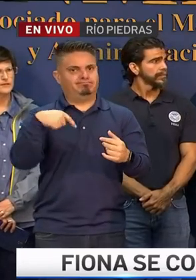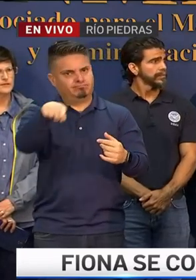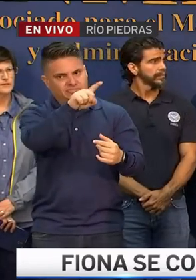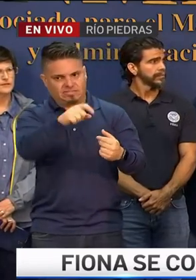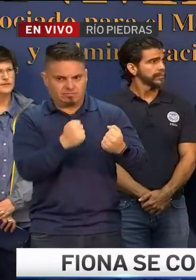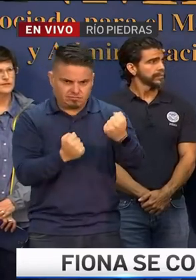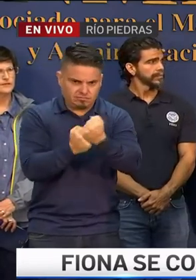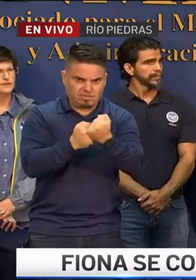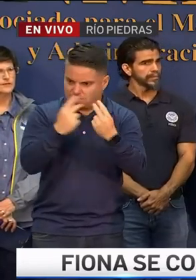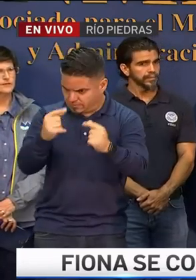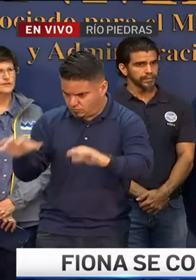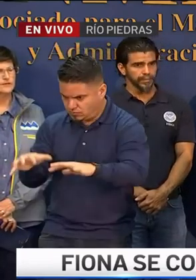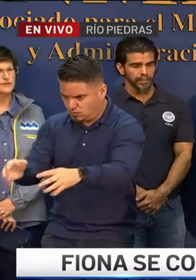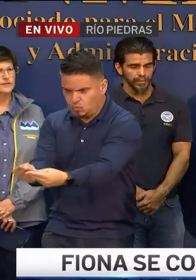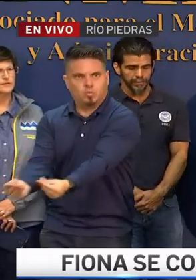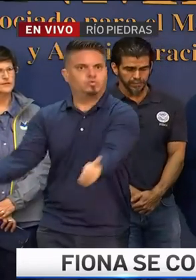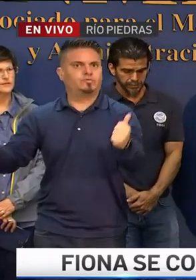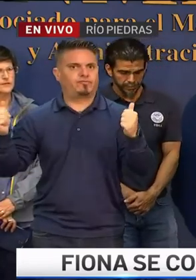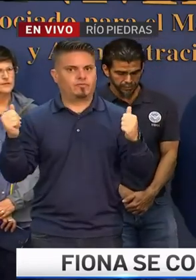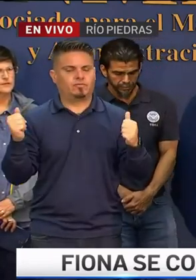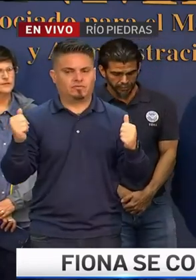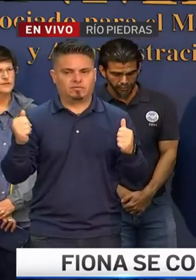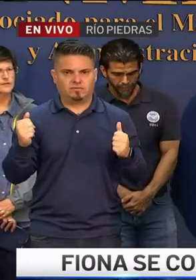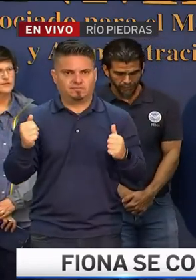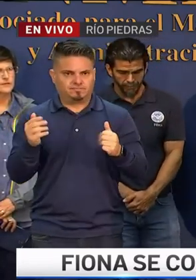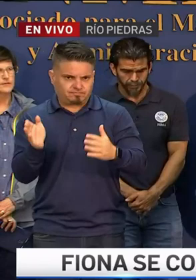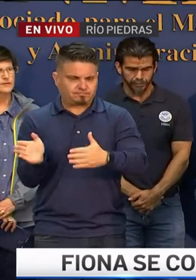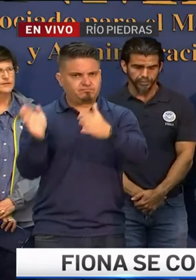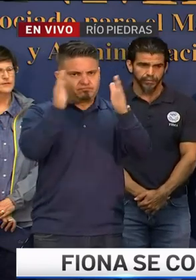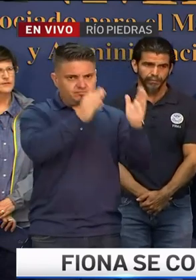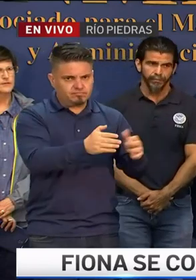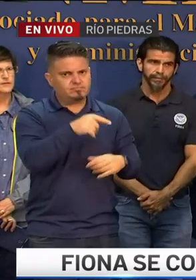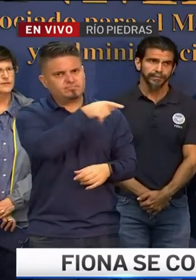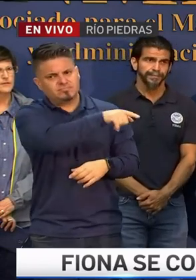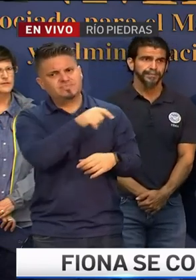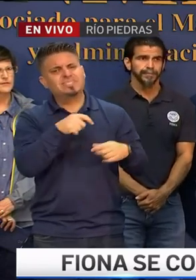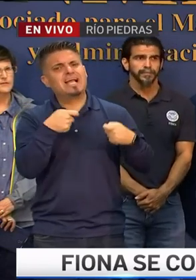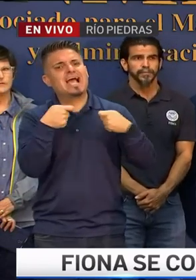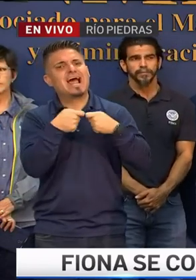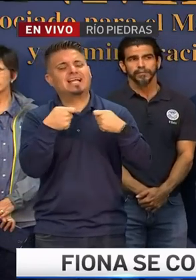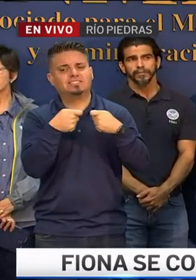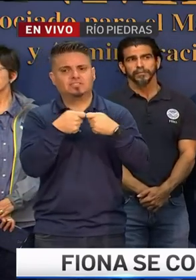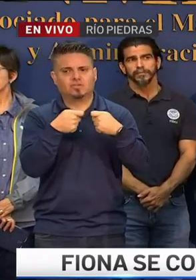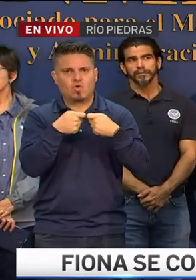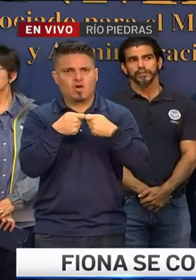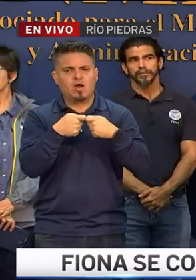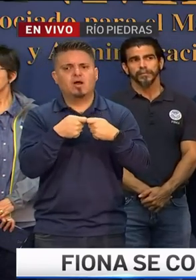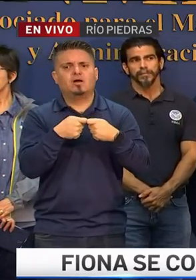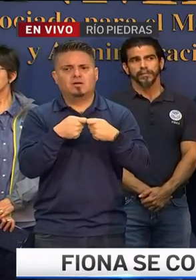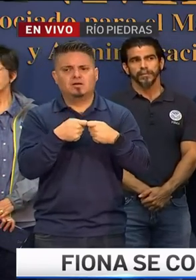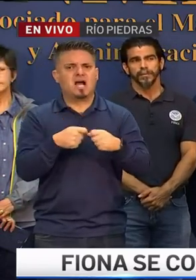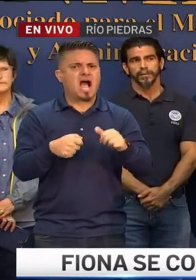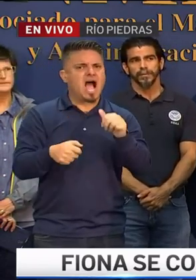SUS TERRENOS MUY SATURADOS COMO POR QUÉ PUEDEN